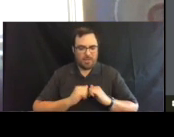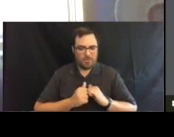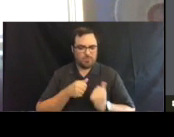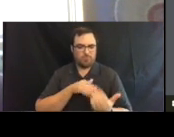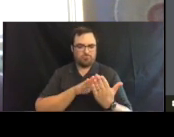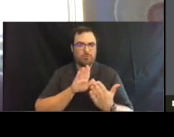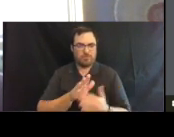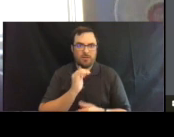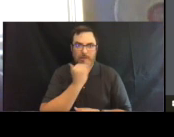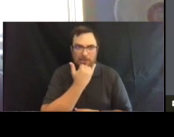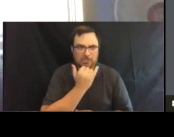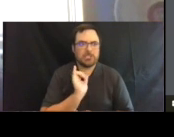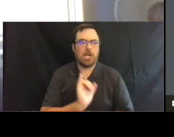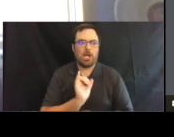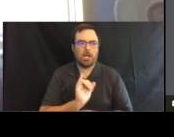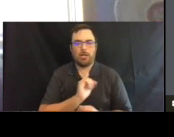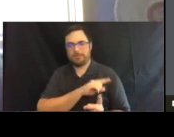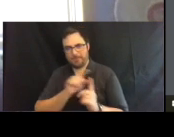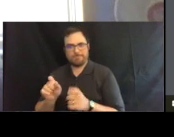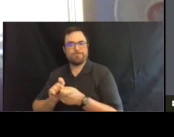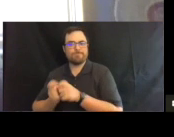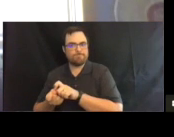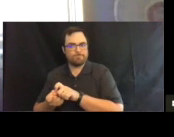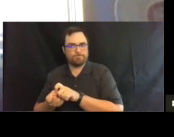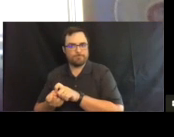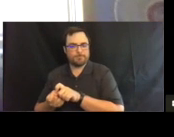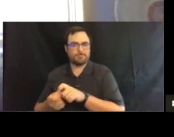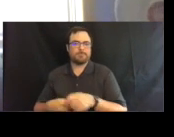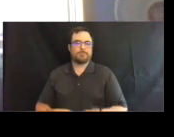why those errors might be, might be made.